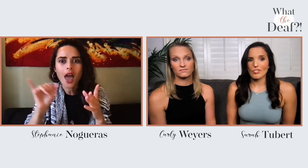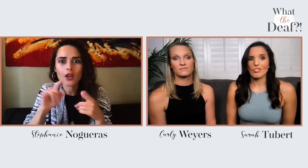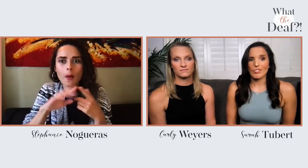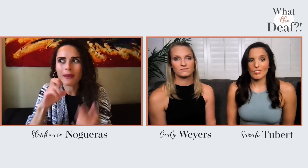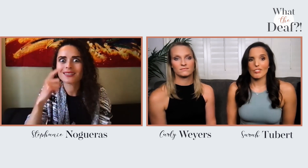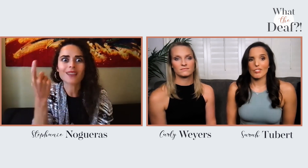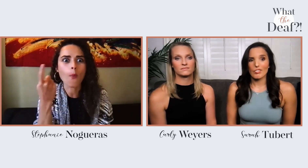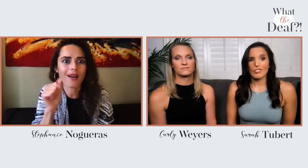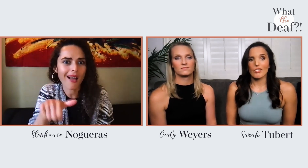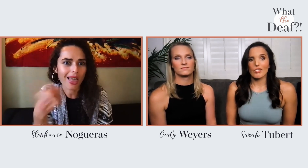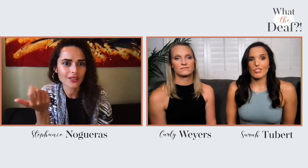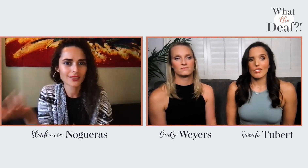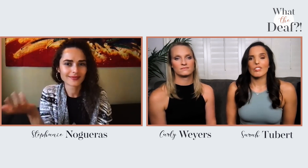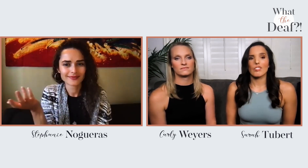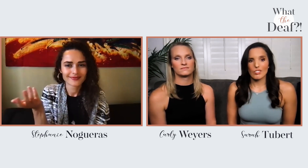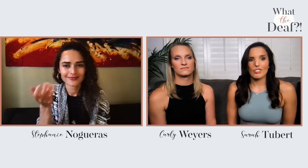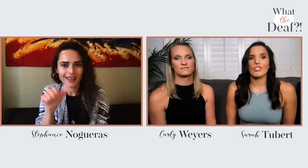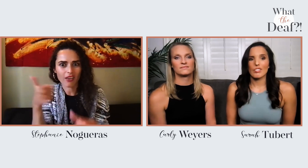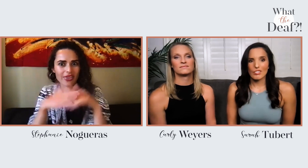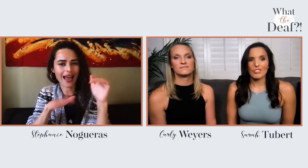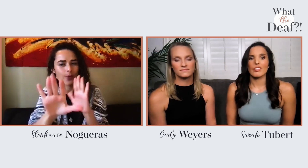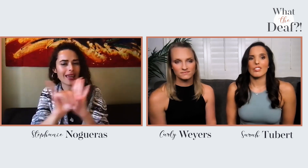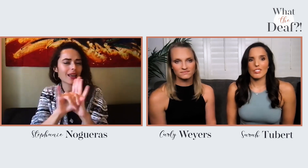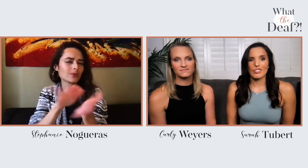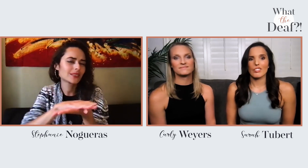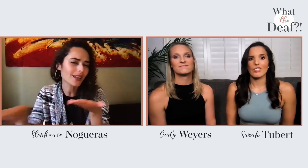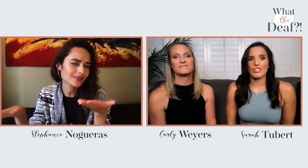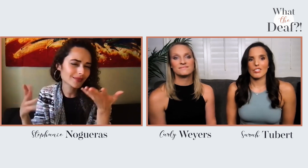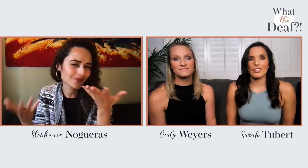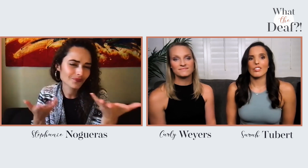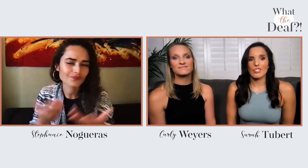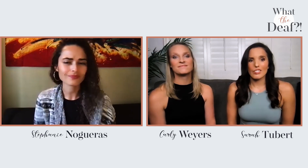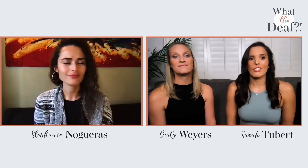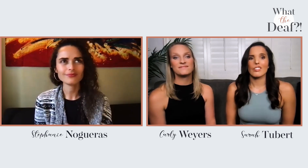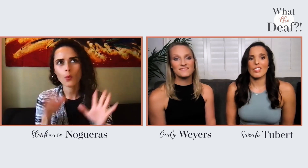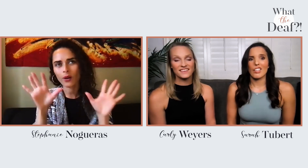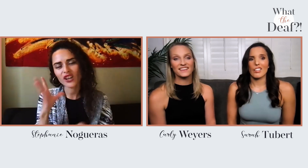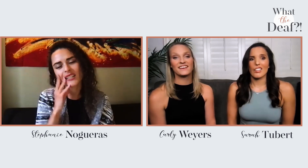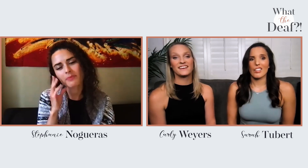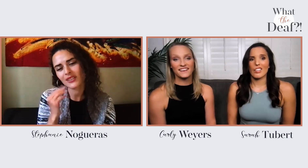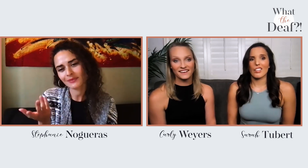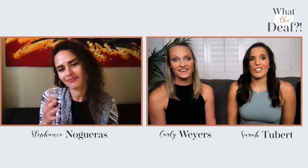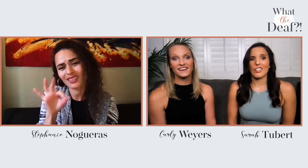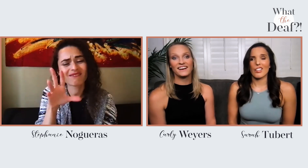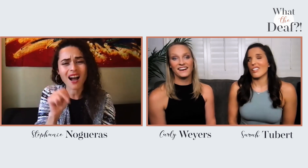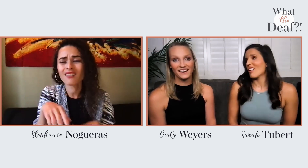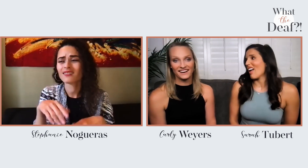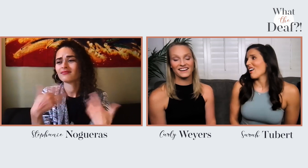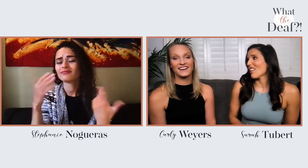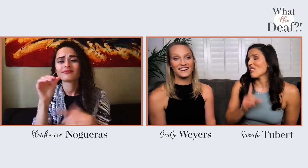what it was like to be someone else really, other than, you know, your own identity, and that was just such a nice experience. It was so much fun, and it was great.